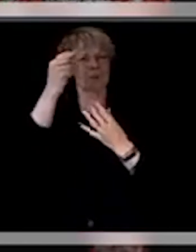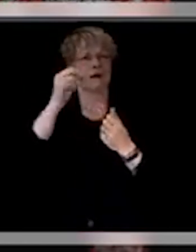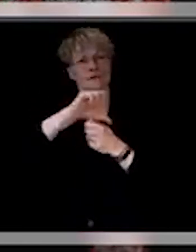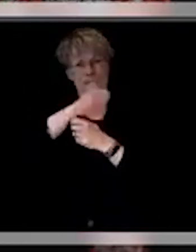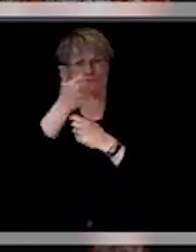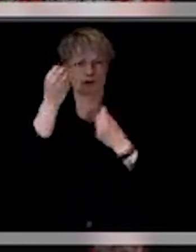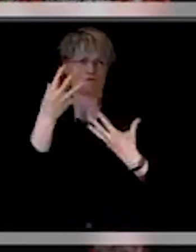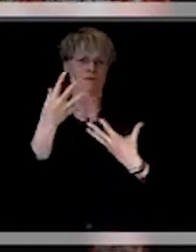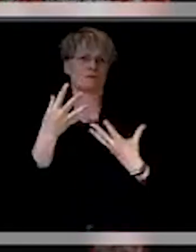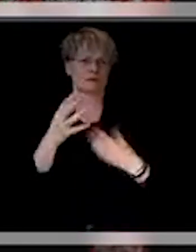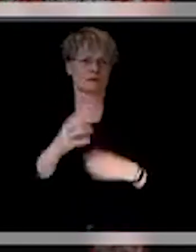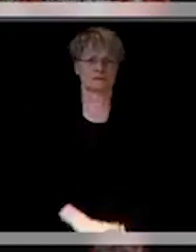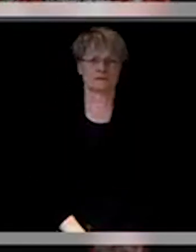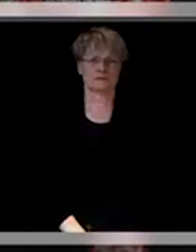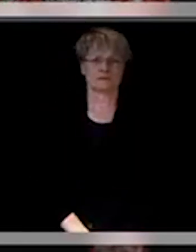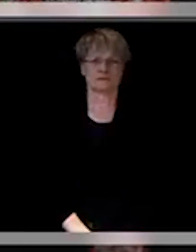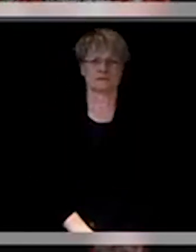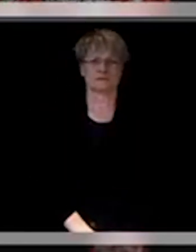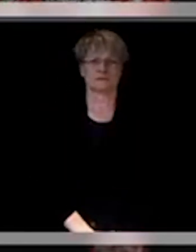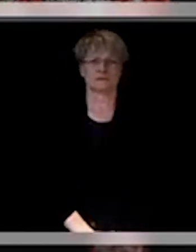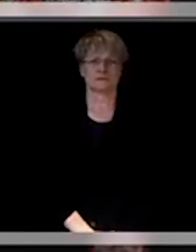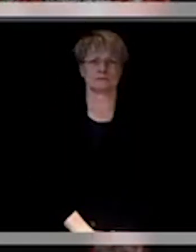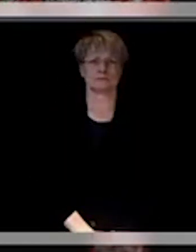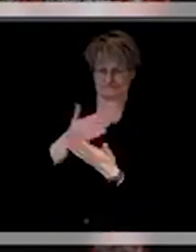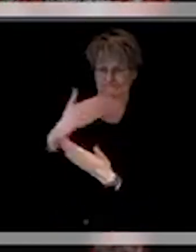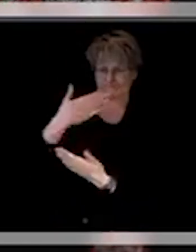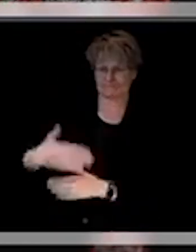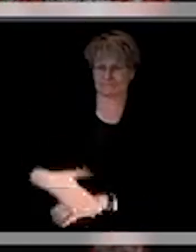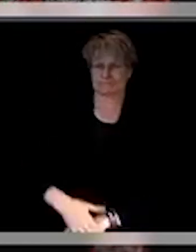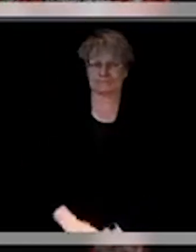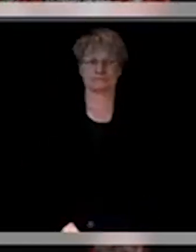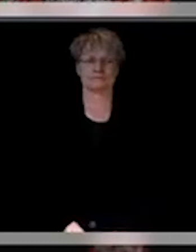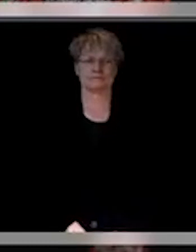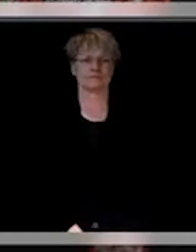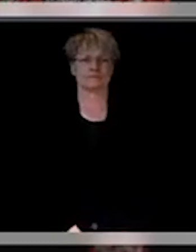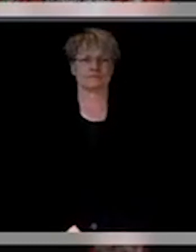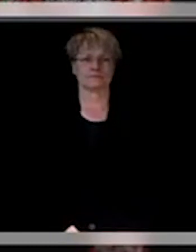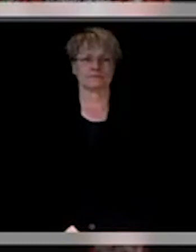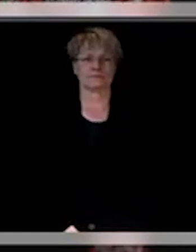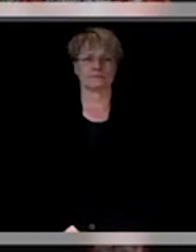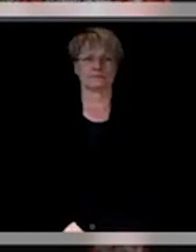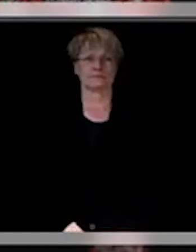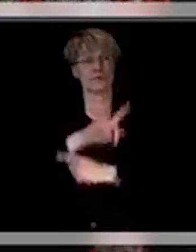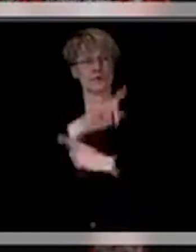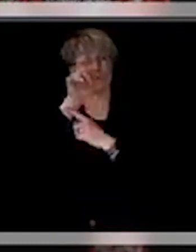provide. Alright, thank you. There's a question about weddings in Shasta County, and we're just